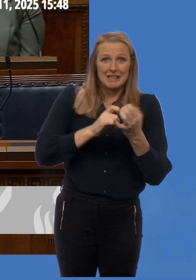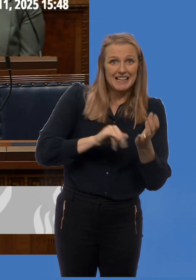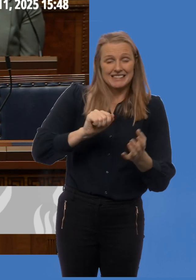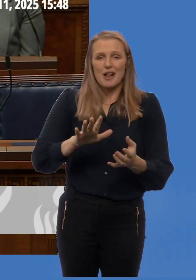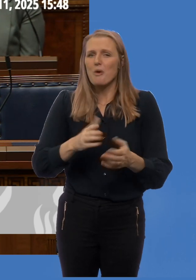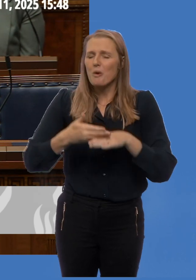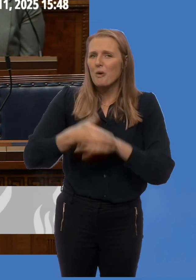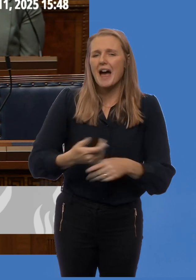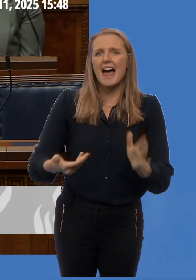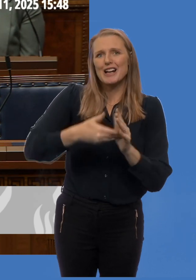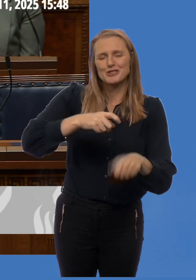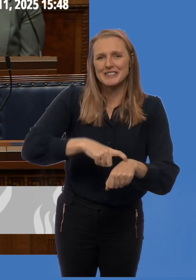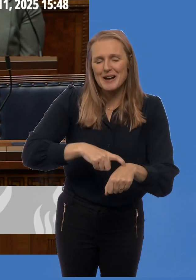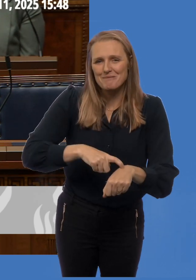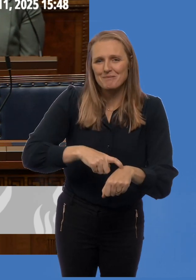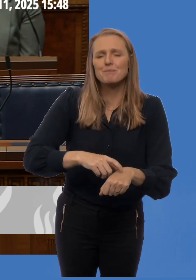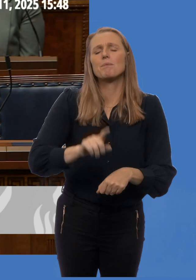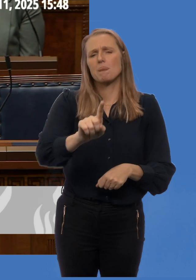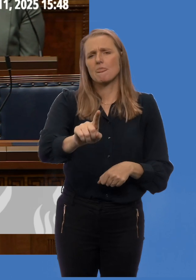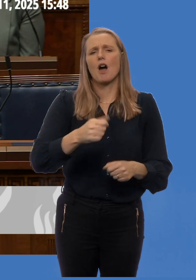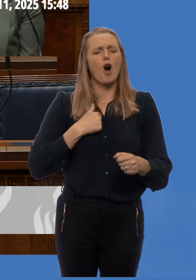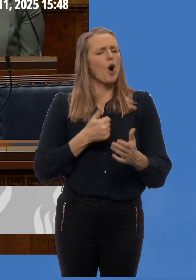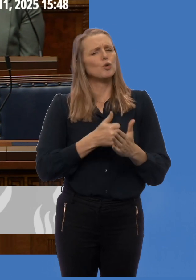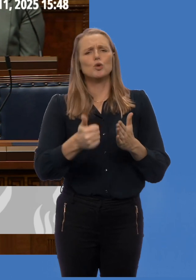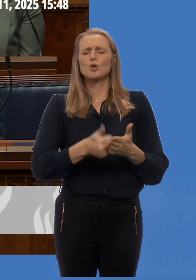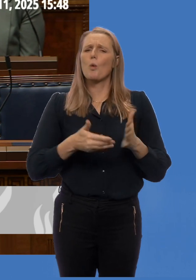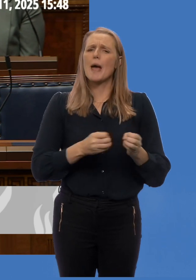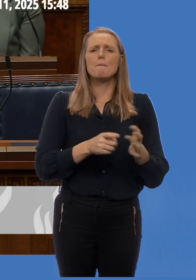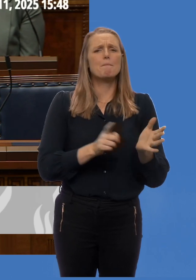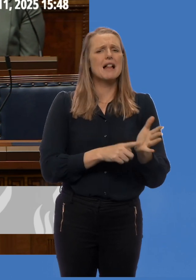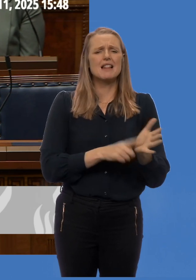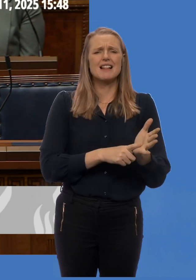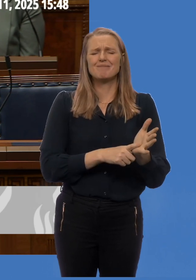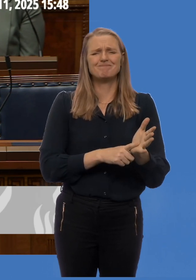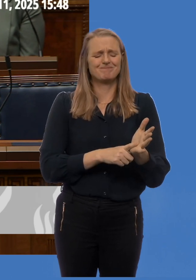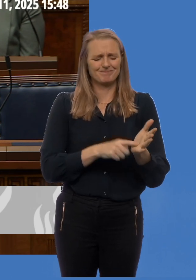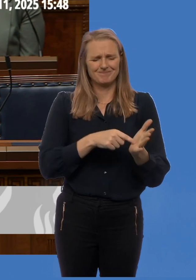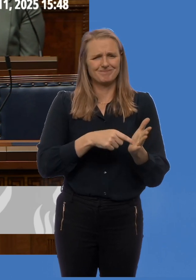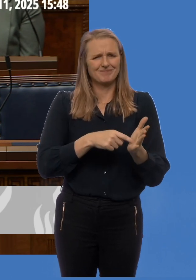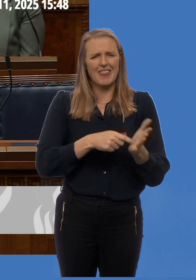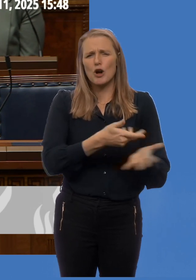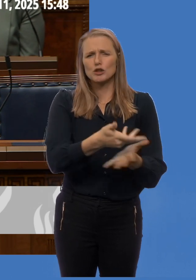wants to go beyond the usual consultation process, ensuring that deaf people have the time and